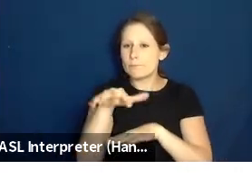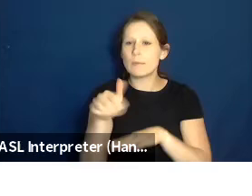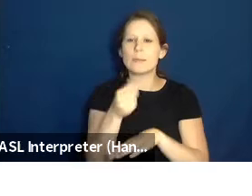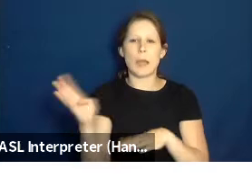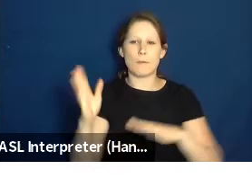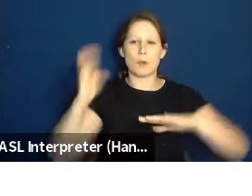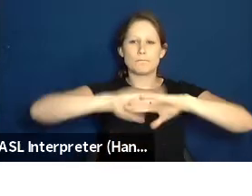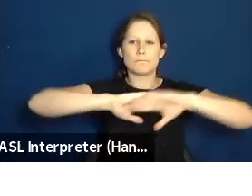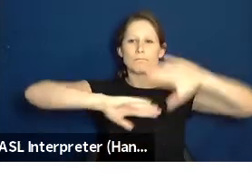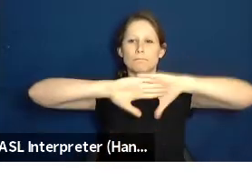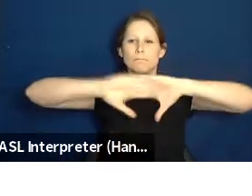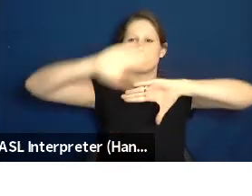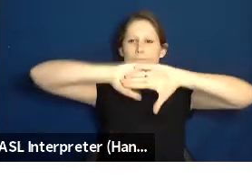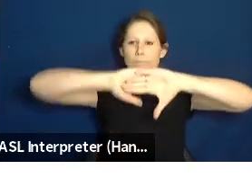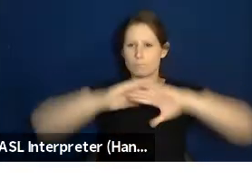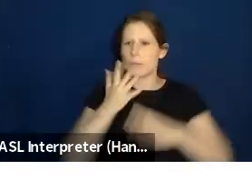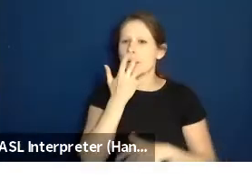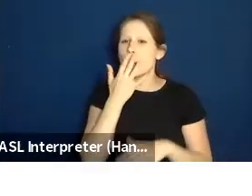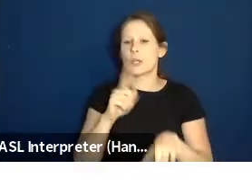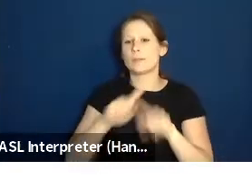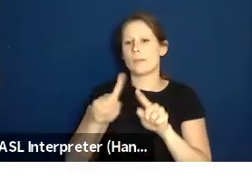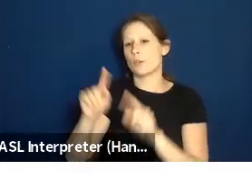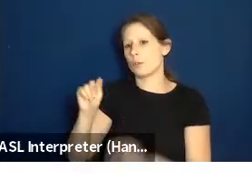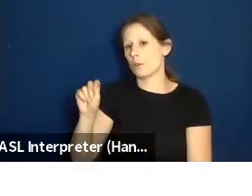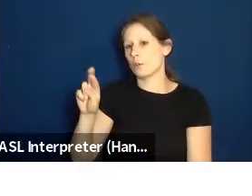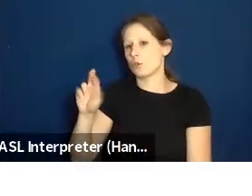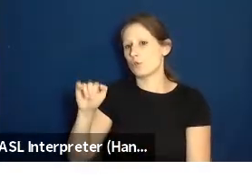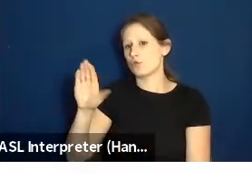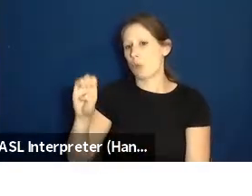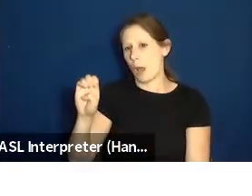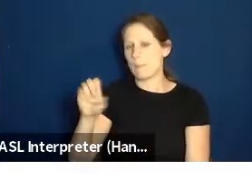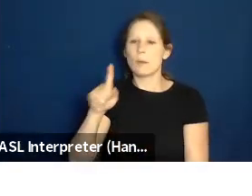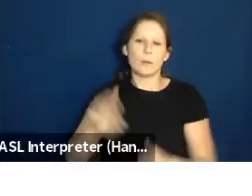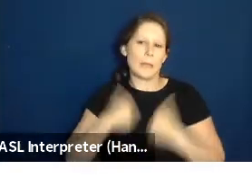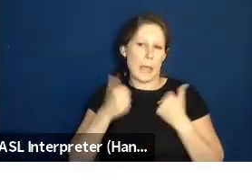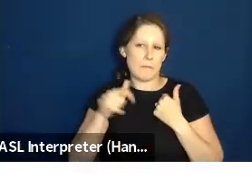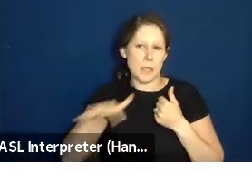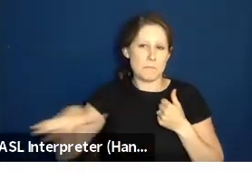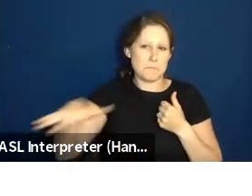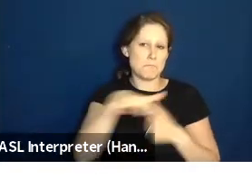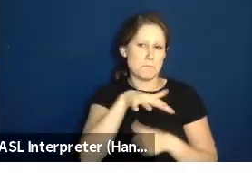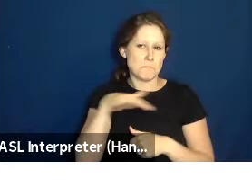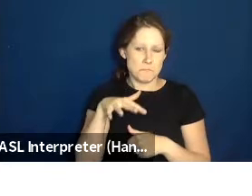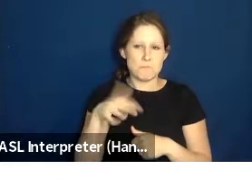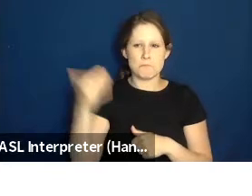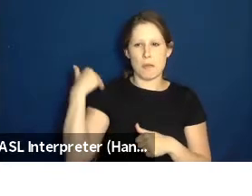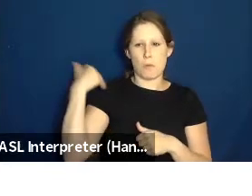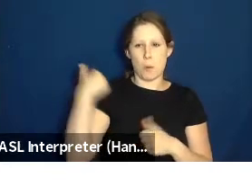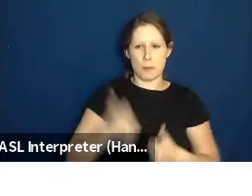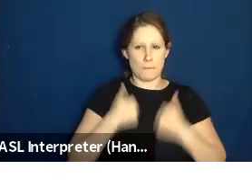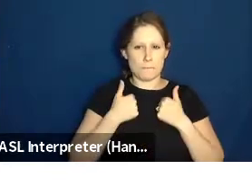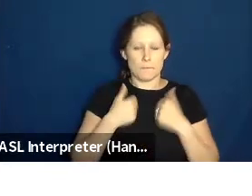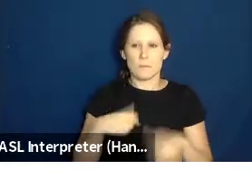representing a tribe that lived on this area. You can find the interactive map at native-land.CA.